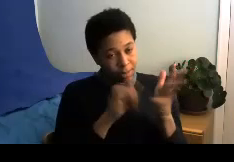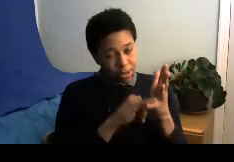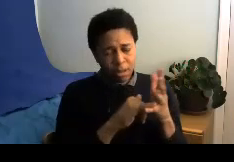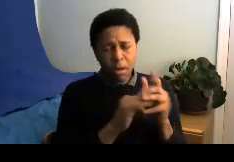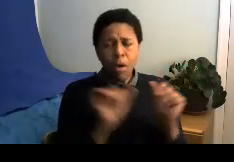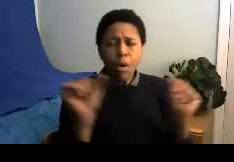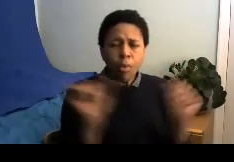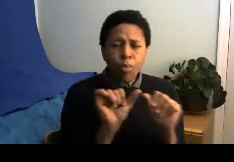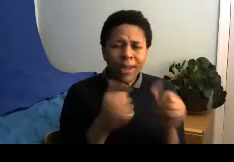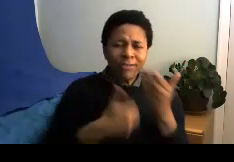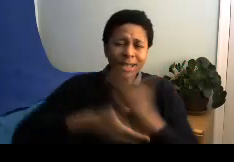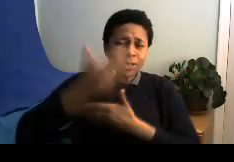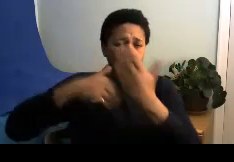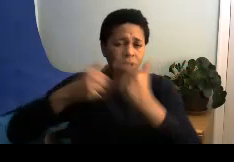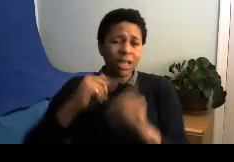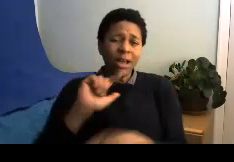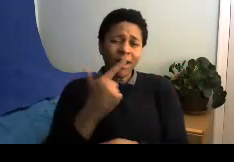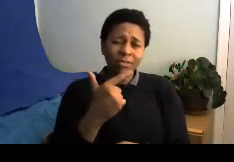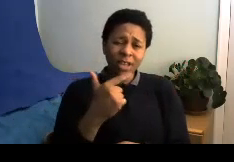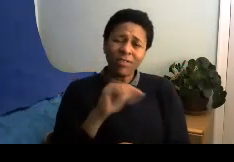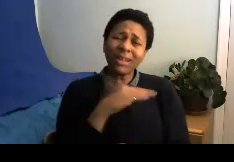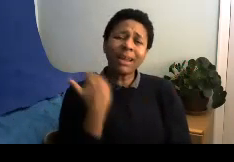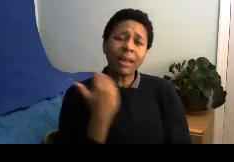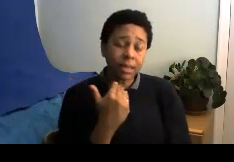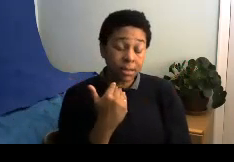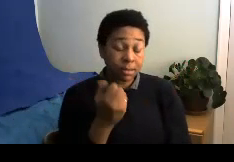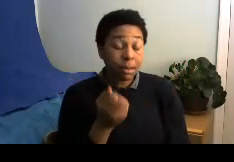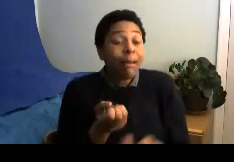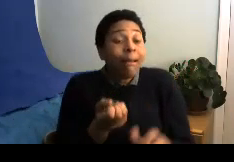permission to write Norman's story in Jamaican Creole.